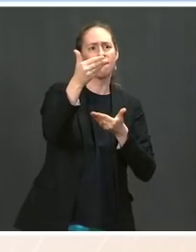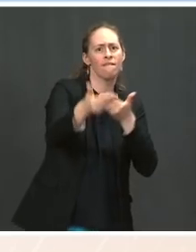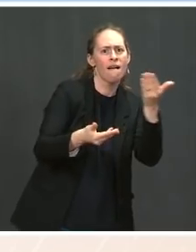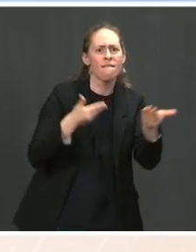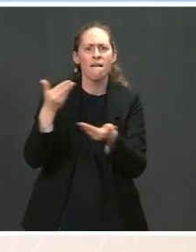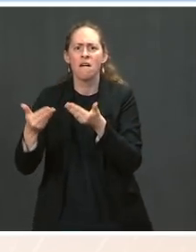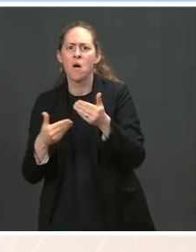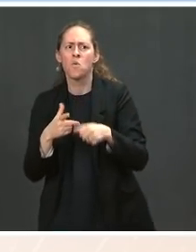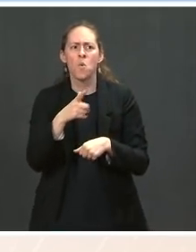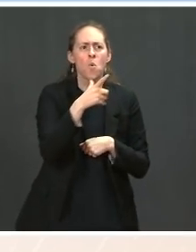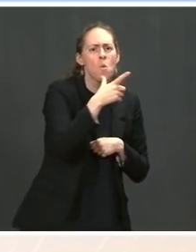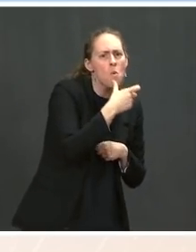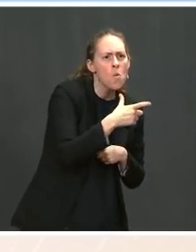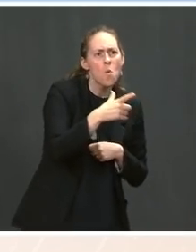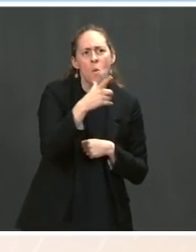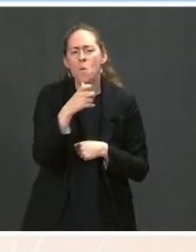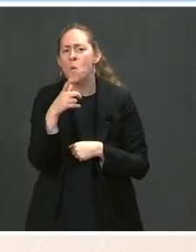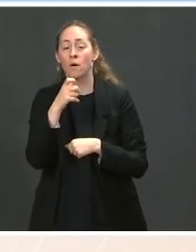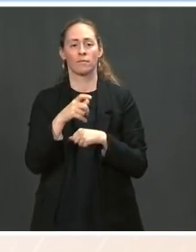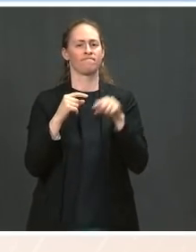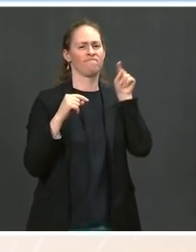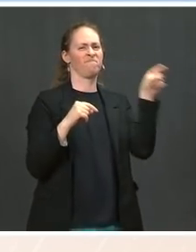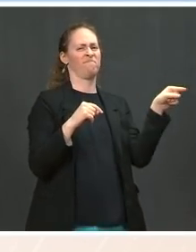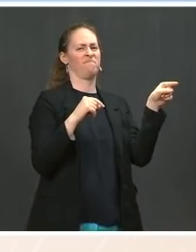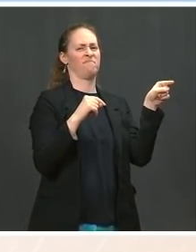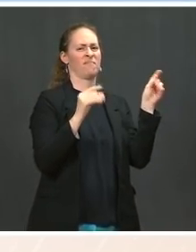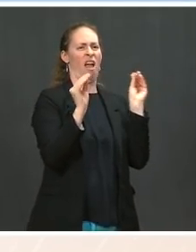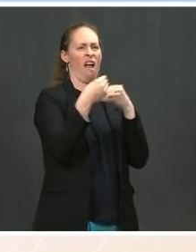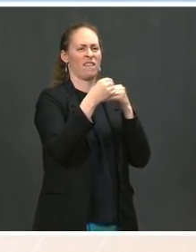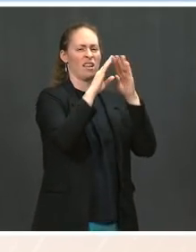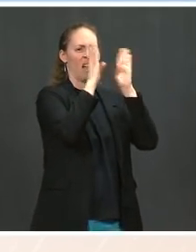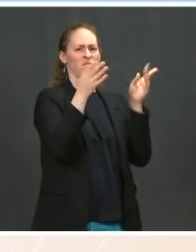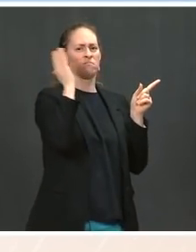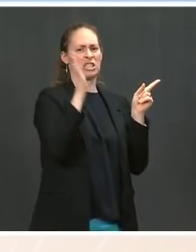by the Speaker's Office, and so I'd point you to them. The Press: Sure. And then, Afghanistan.